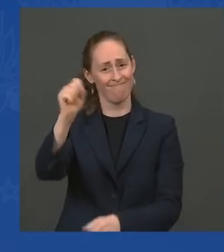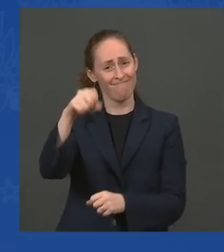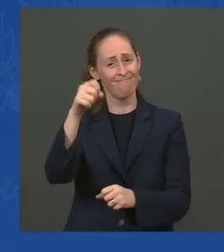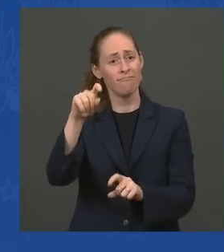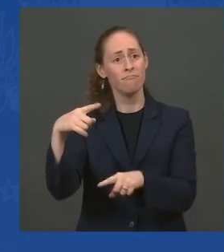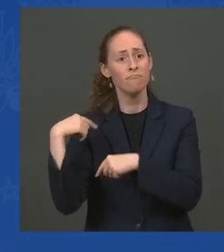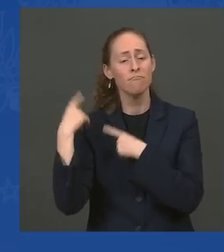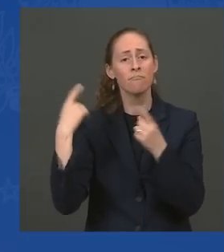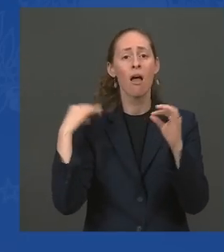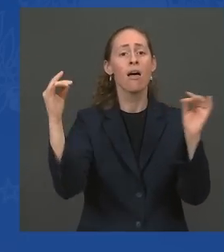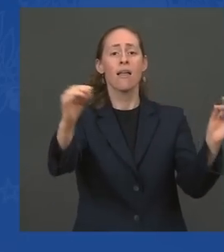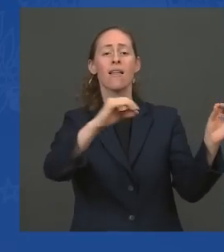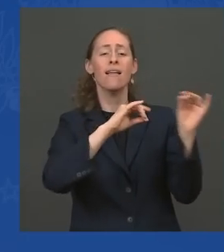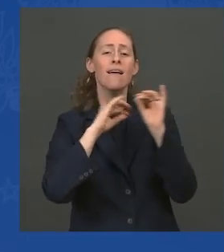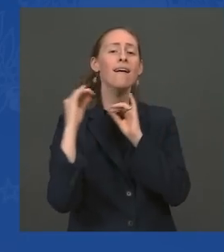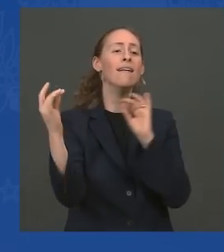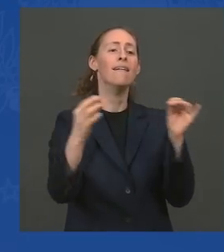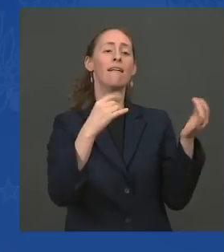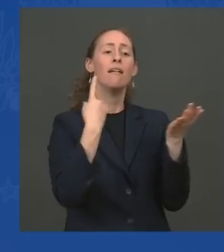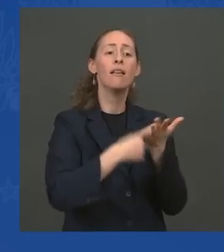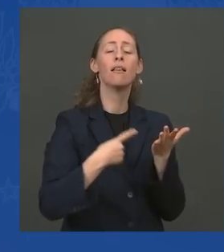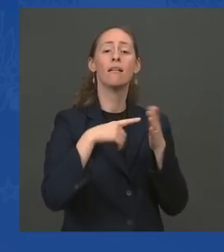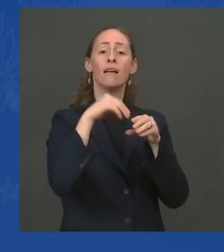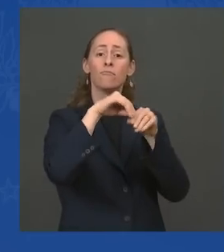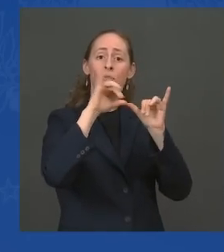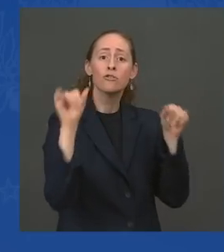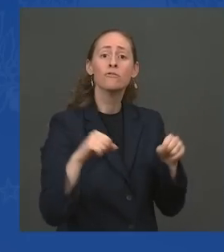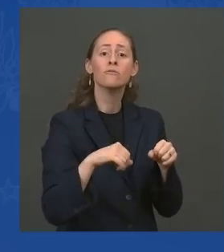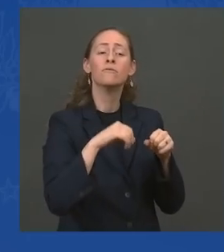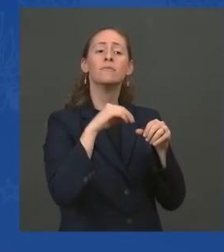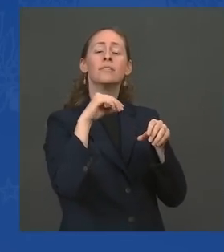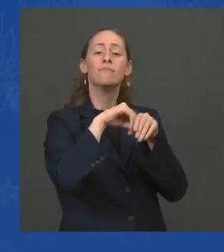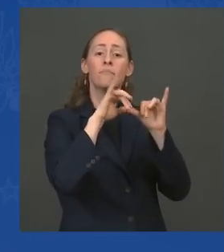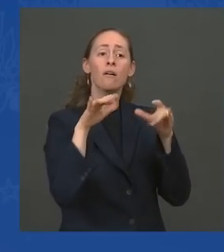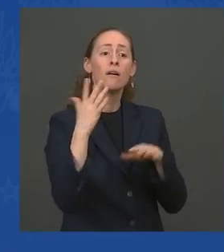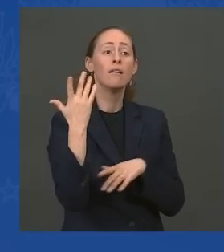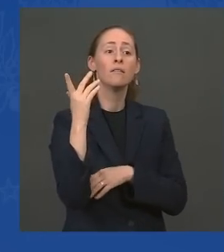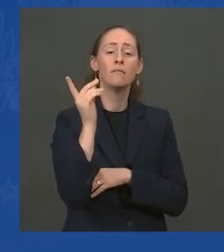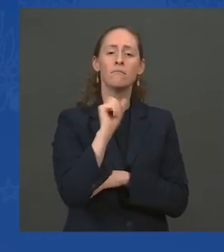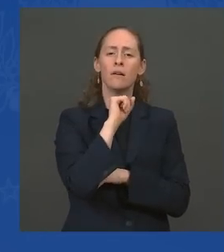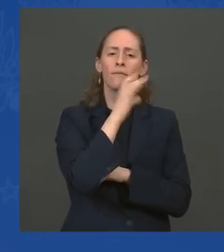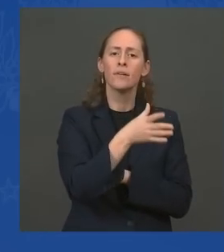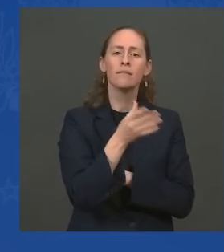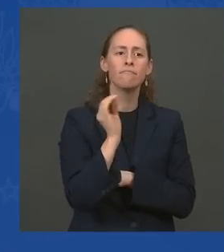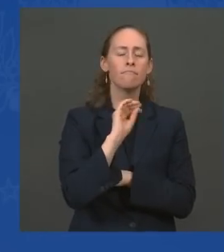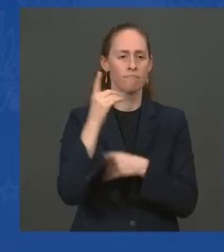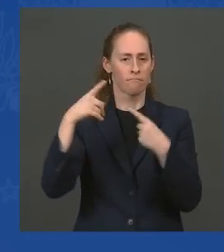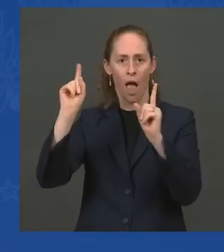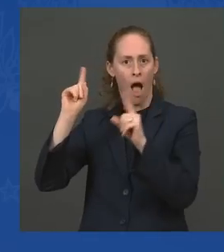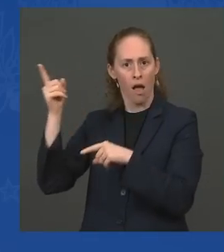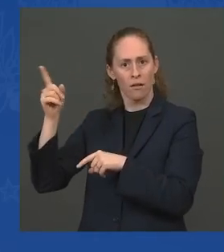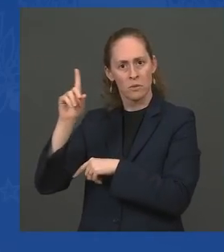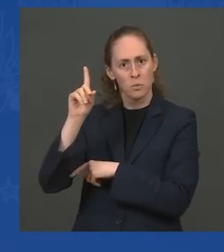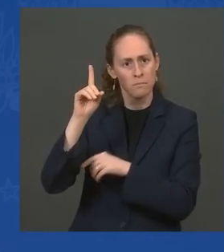doing absolutely nothing. You did what no other President of either party has been able to get us